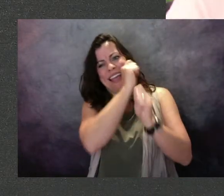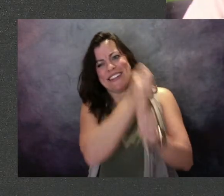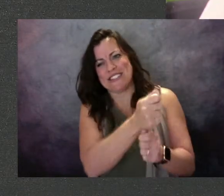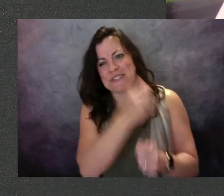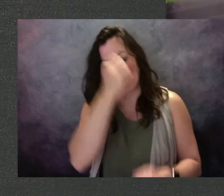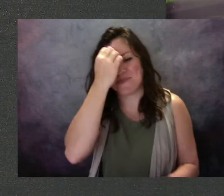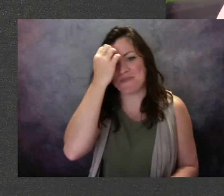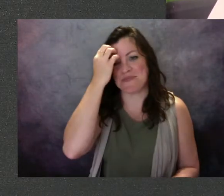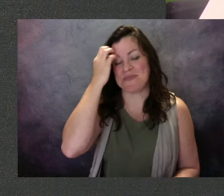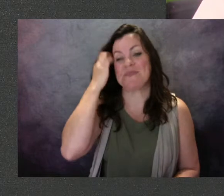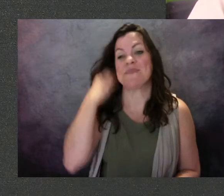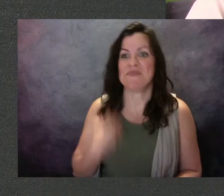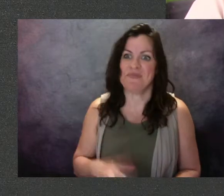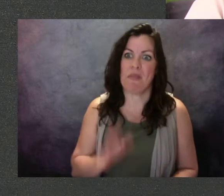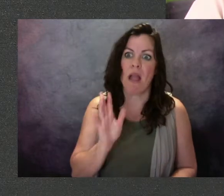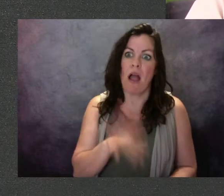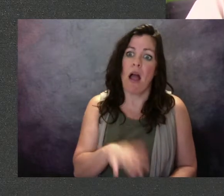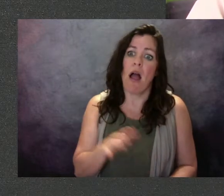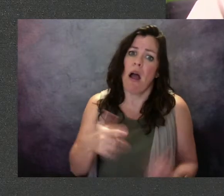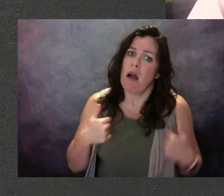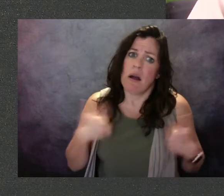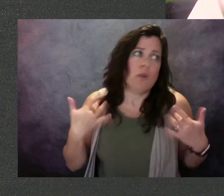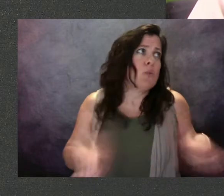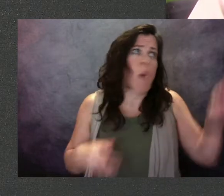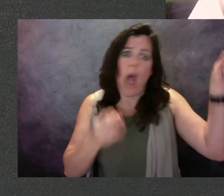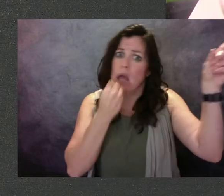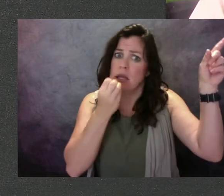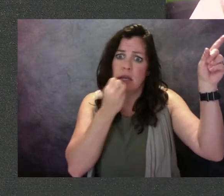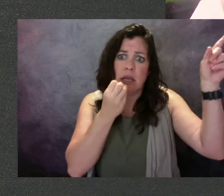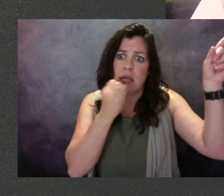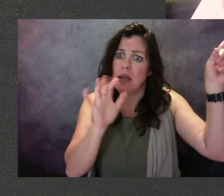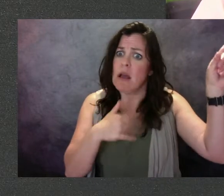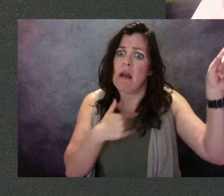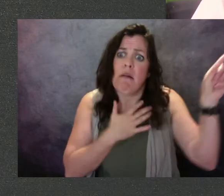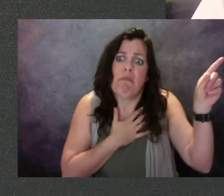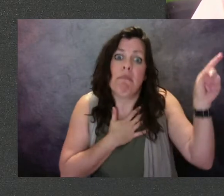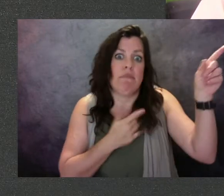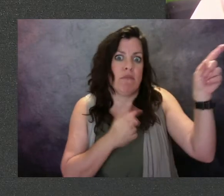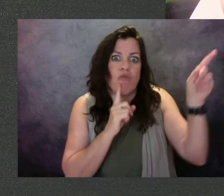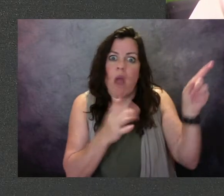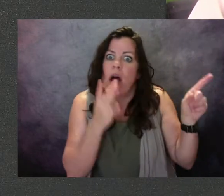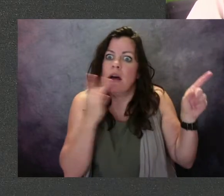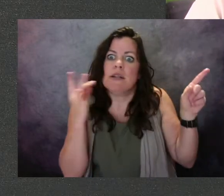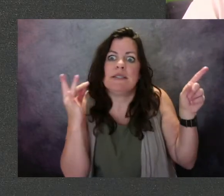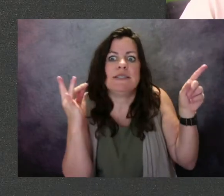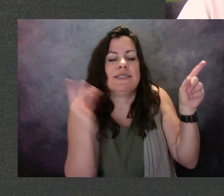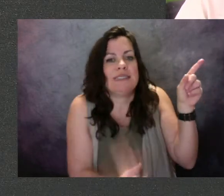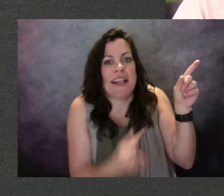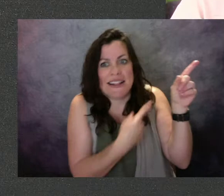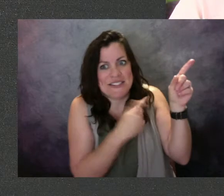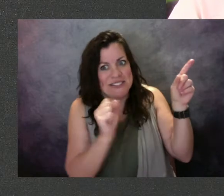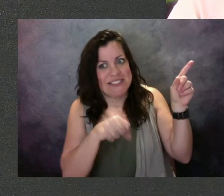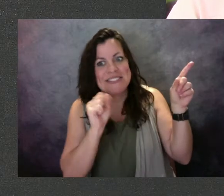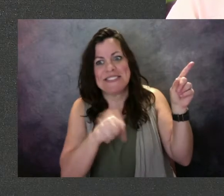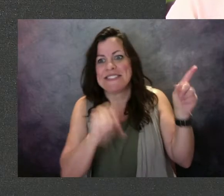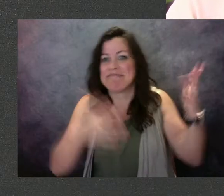It makes me almost not wanna eat them. Almost. They're so good. They're so delicious. And there's nothing wrong with that, right?